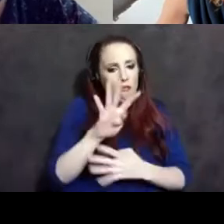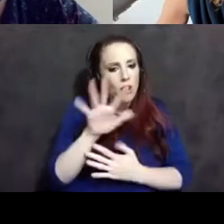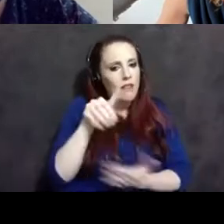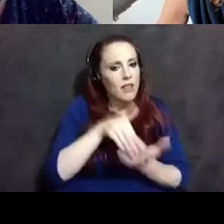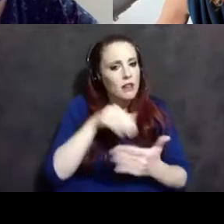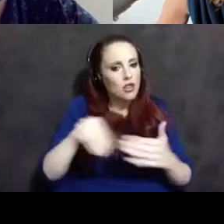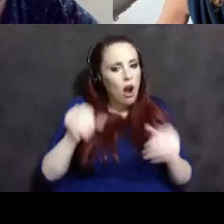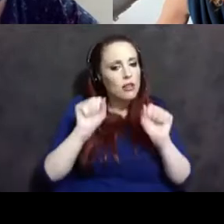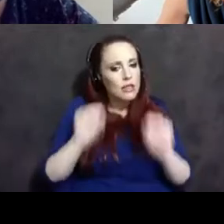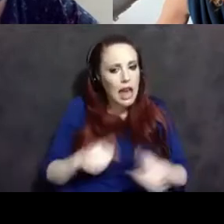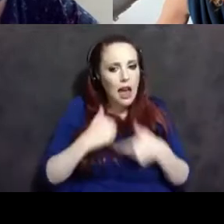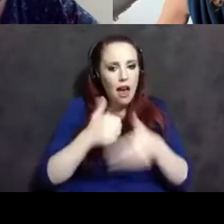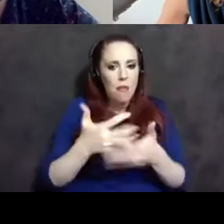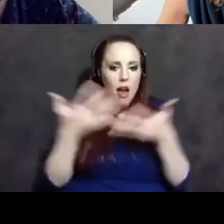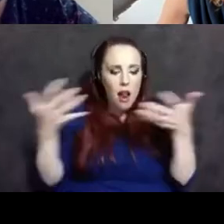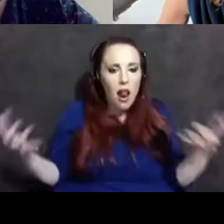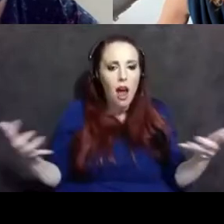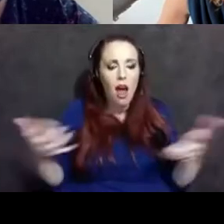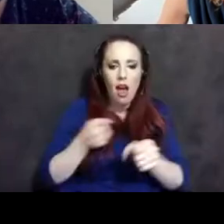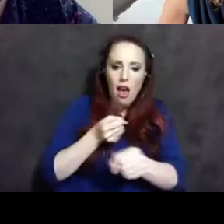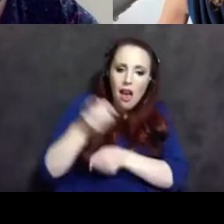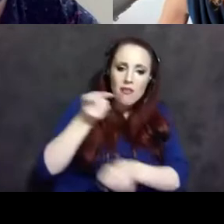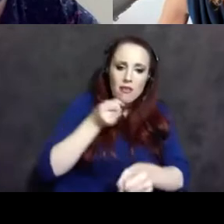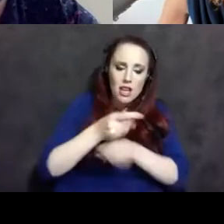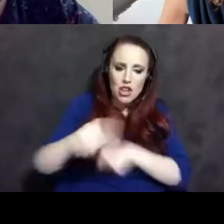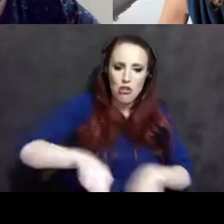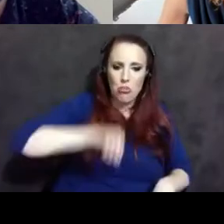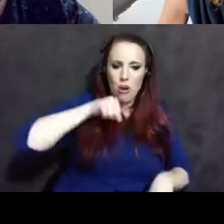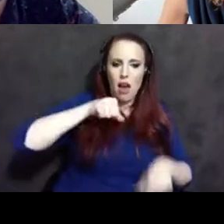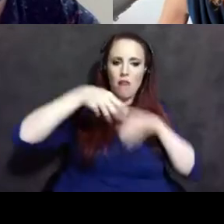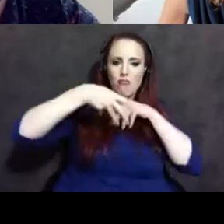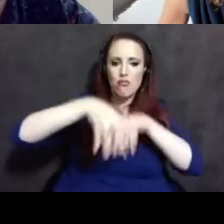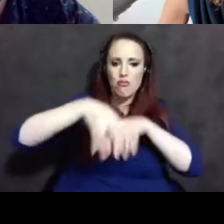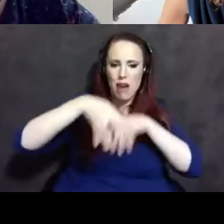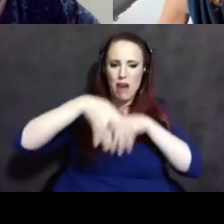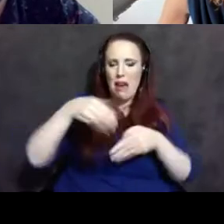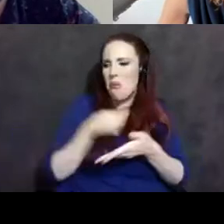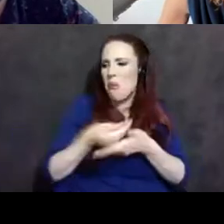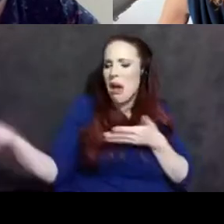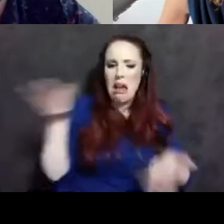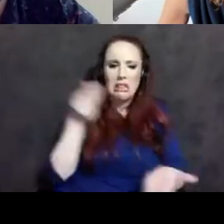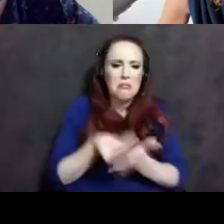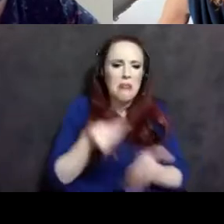And every year for Pride Parade, we waste money on, like, superficial things.